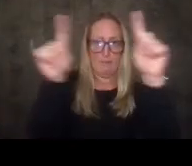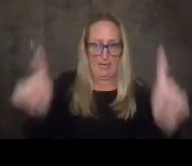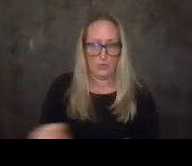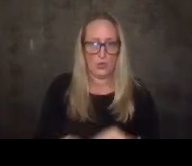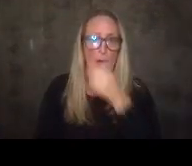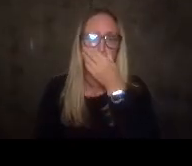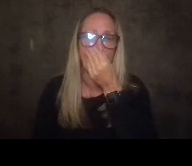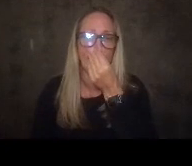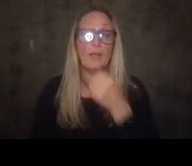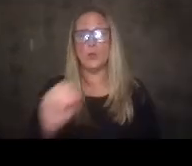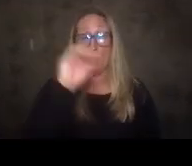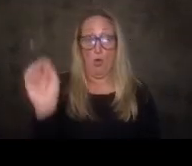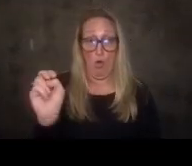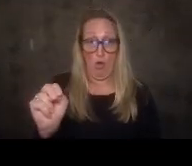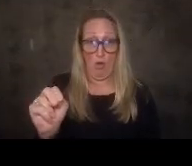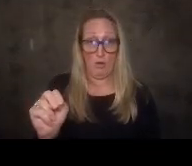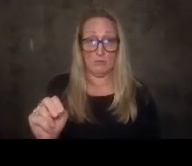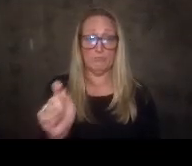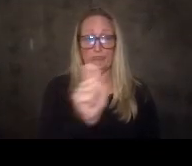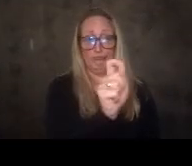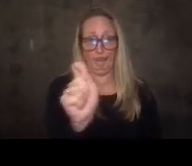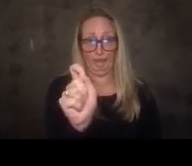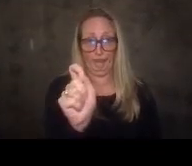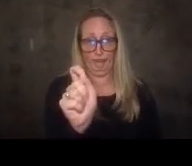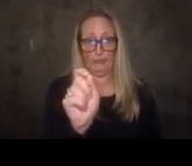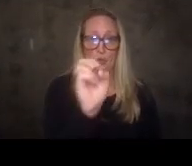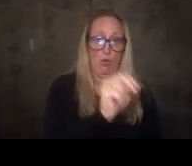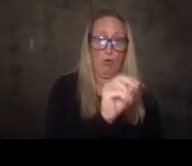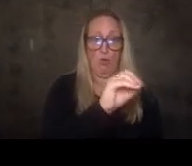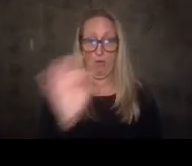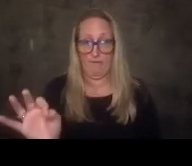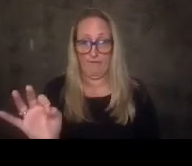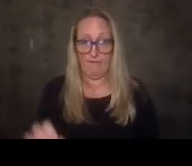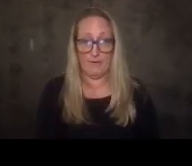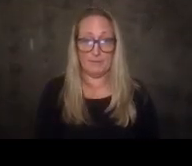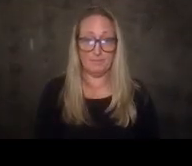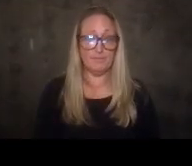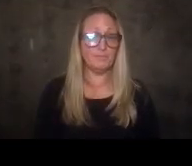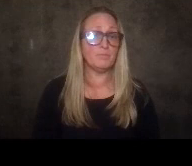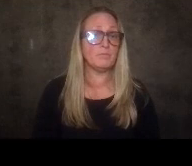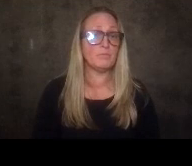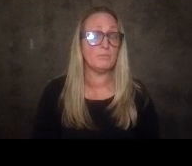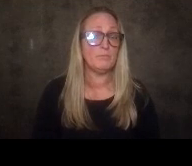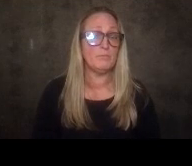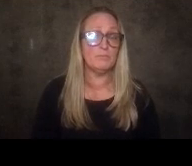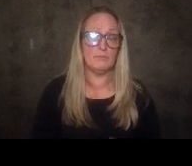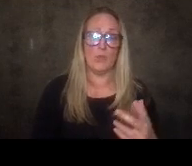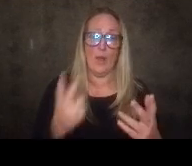About to turn that on, there is a slide right here for on and off, and you can adjust help those visual indicators look.